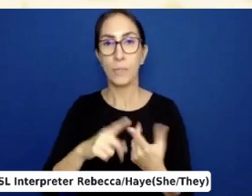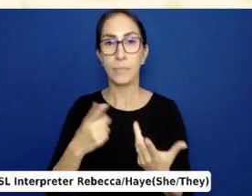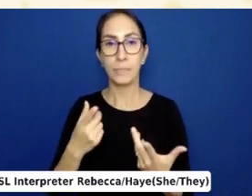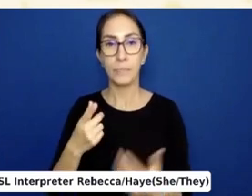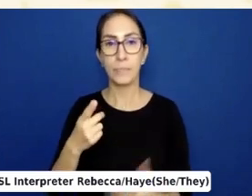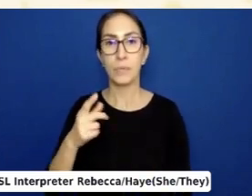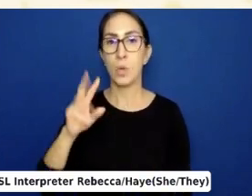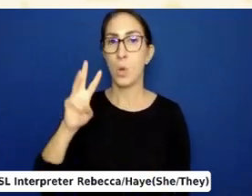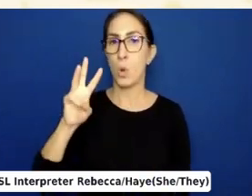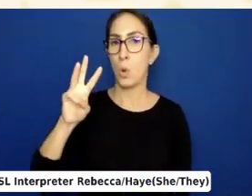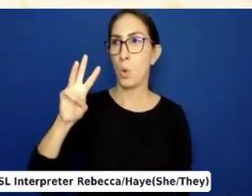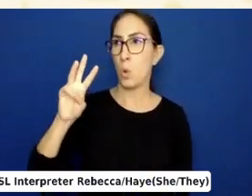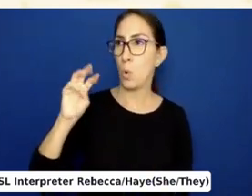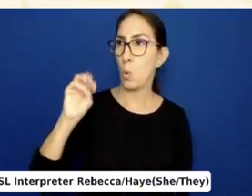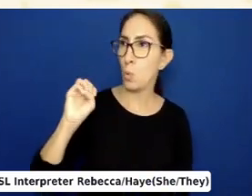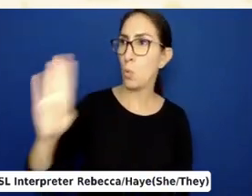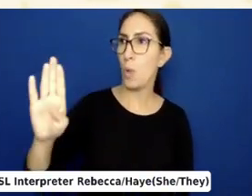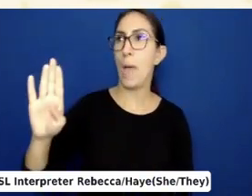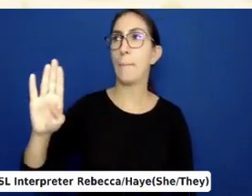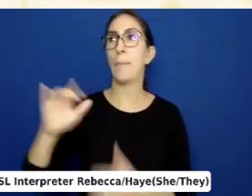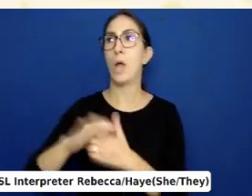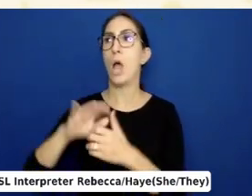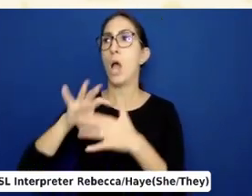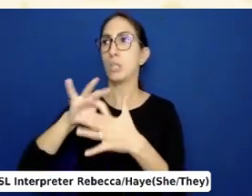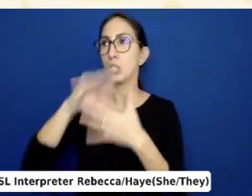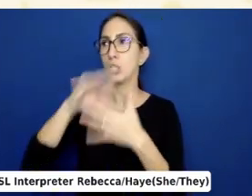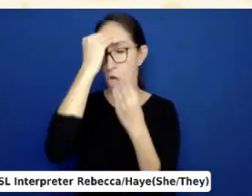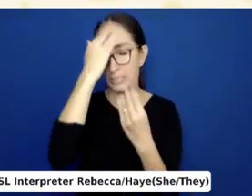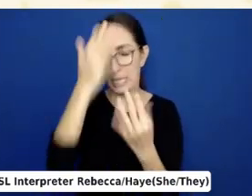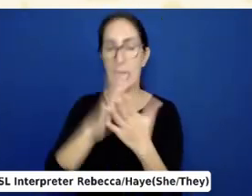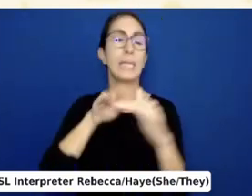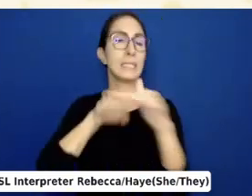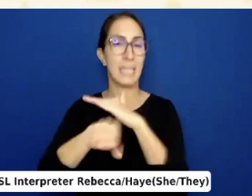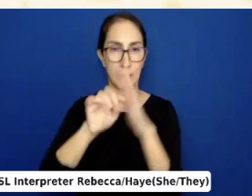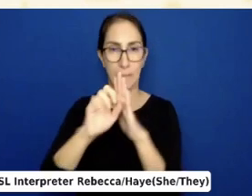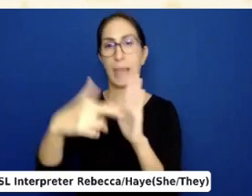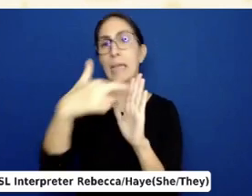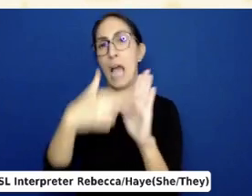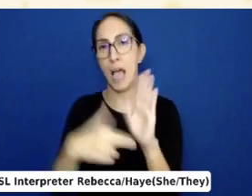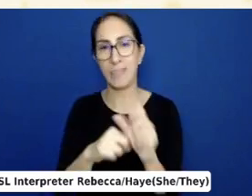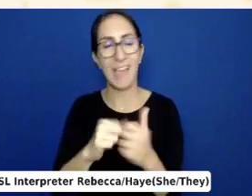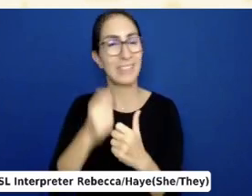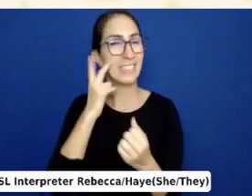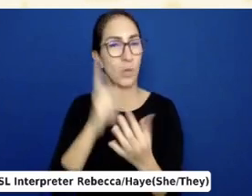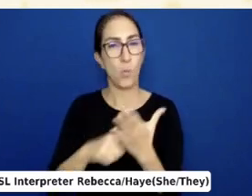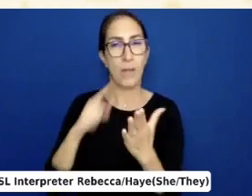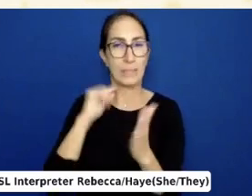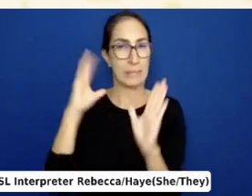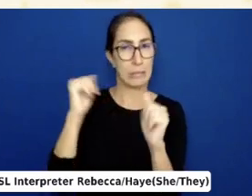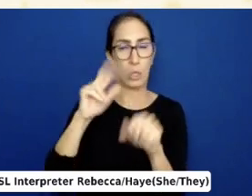try to understand what are the purposes, try to read what are the norms that are specifically applied to your country